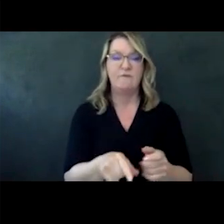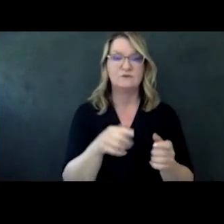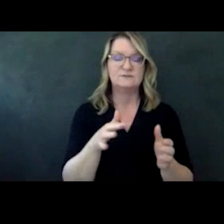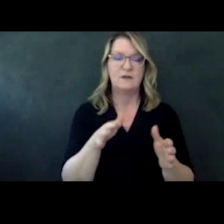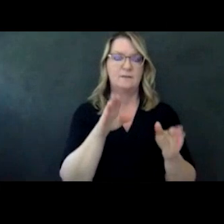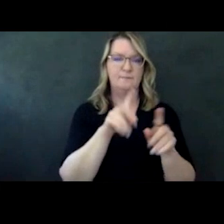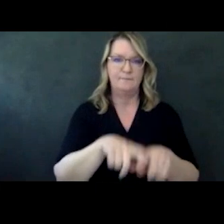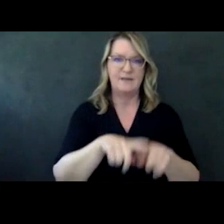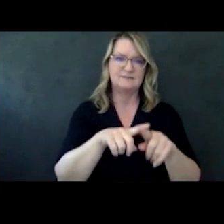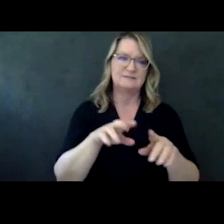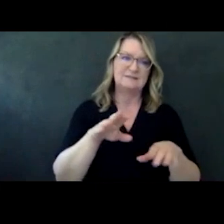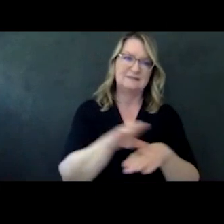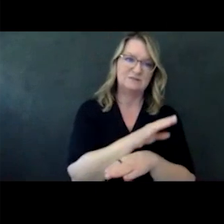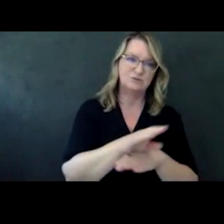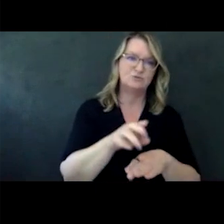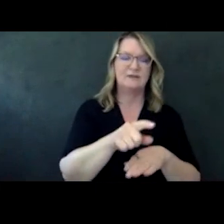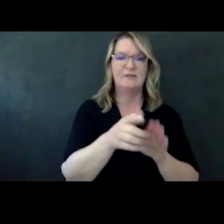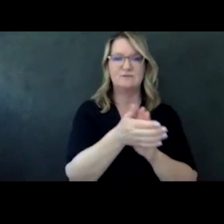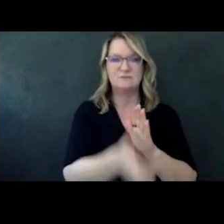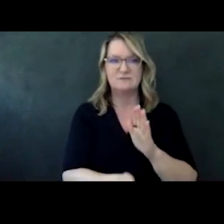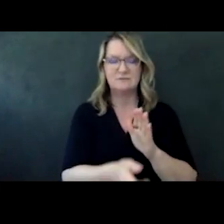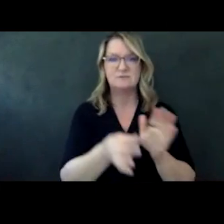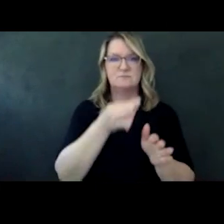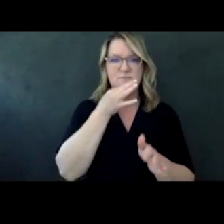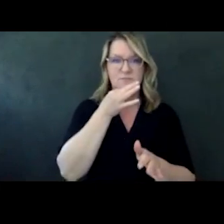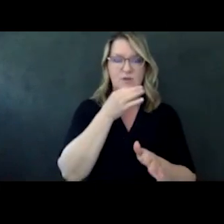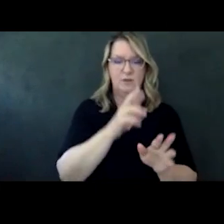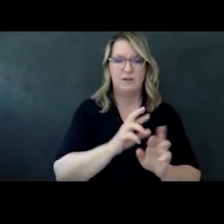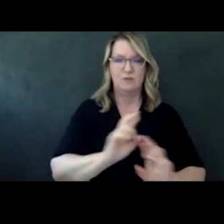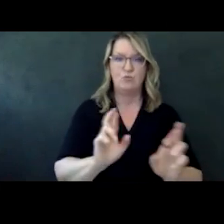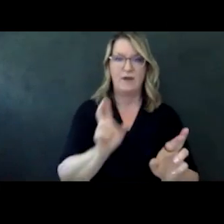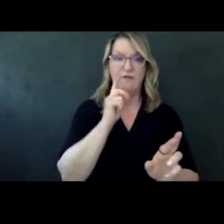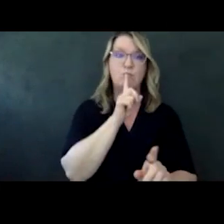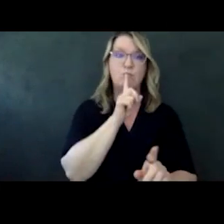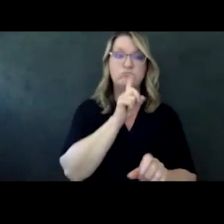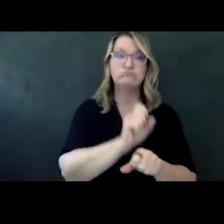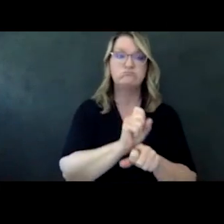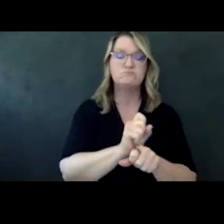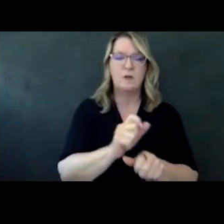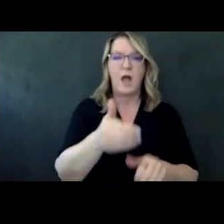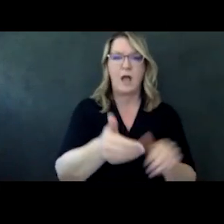to better prepare their participants for real -world hiring expectations. The result is solid,